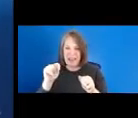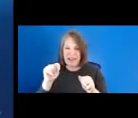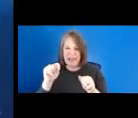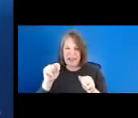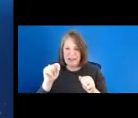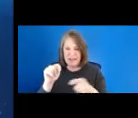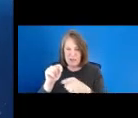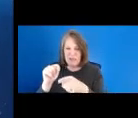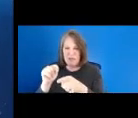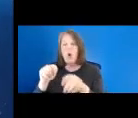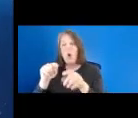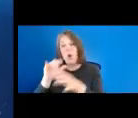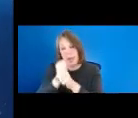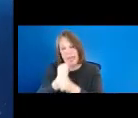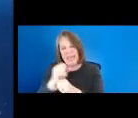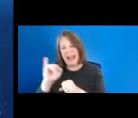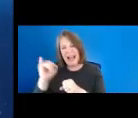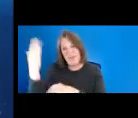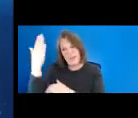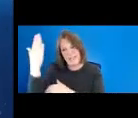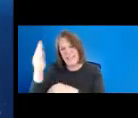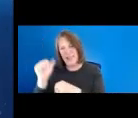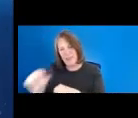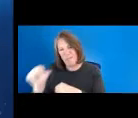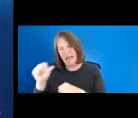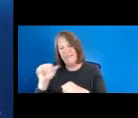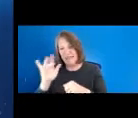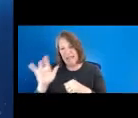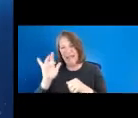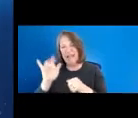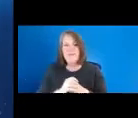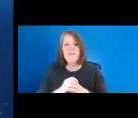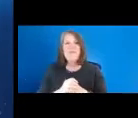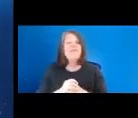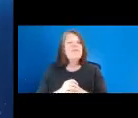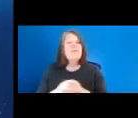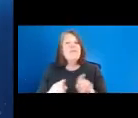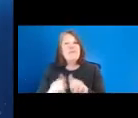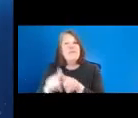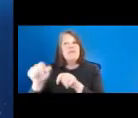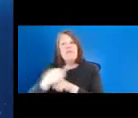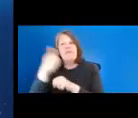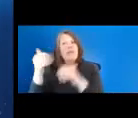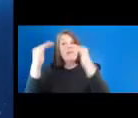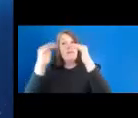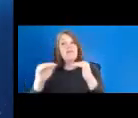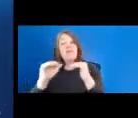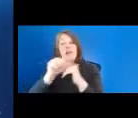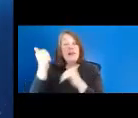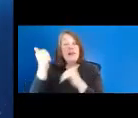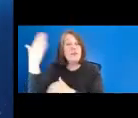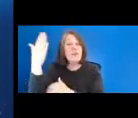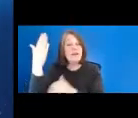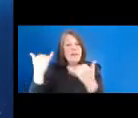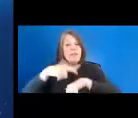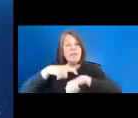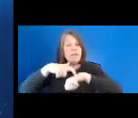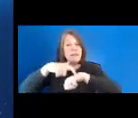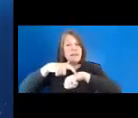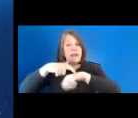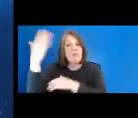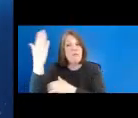16:33:59 Moving on, another presentation. This time, the presentation includes narration